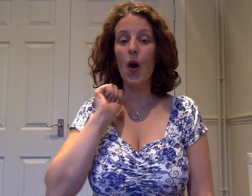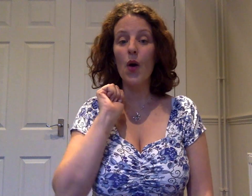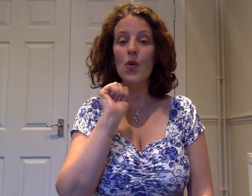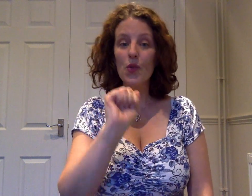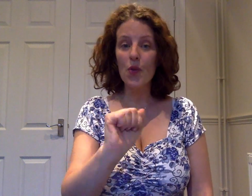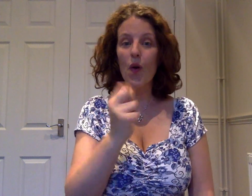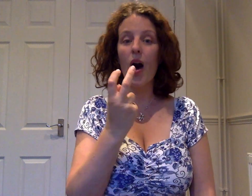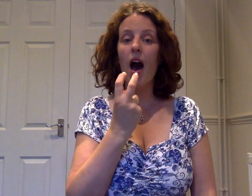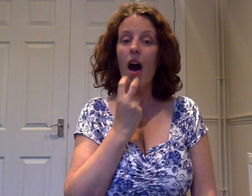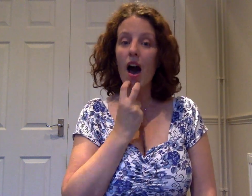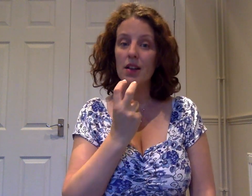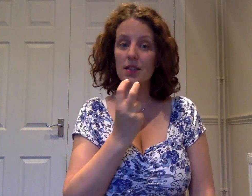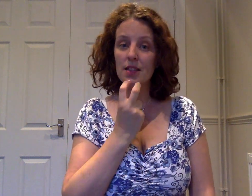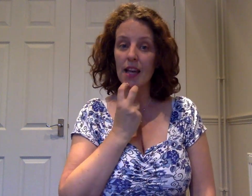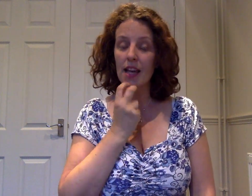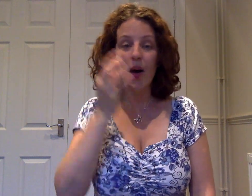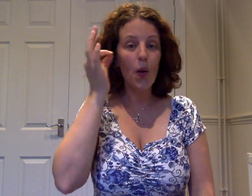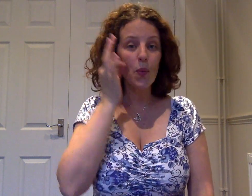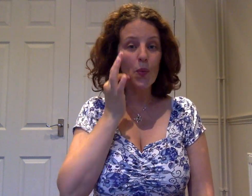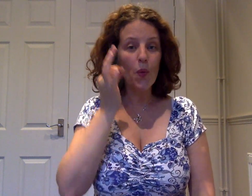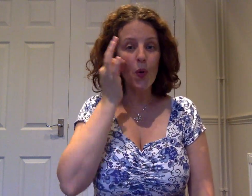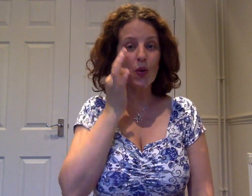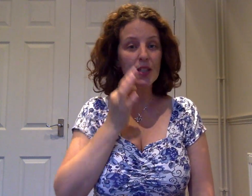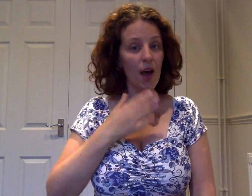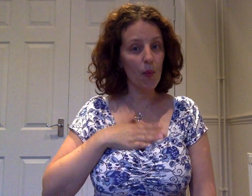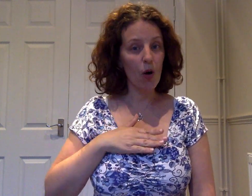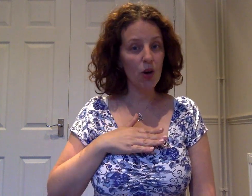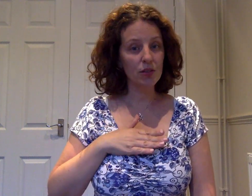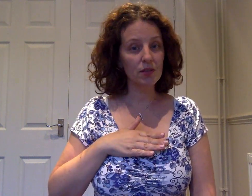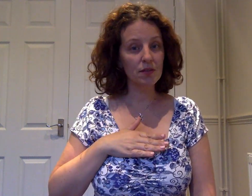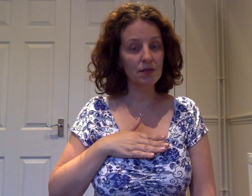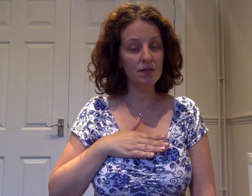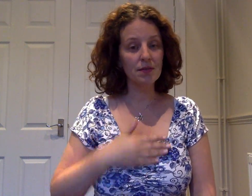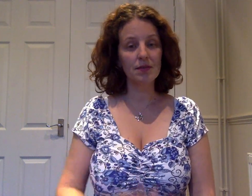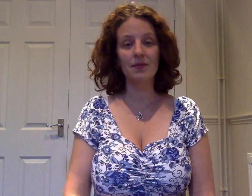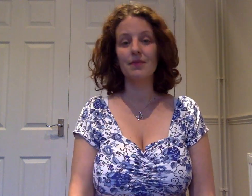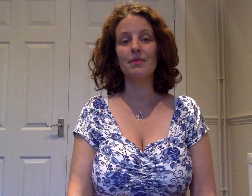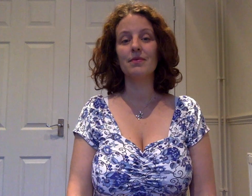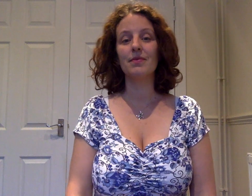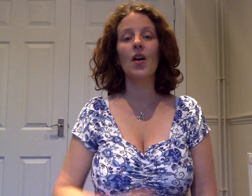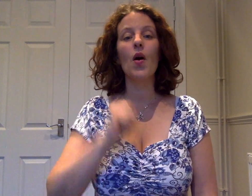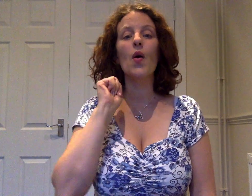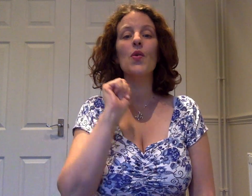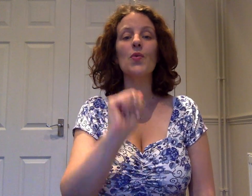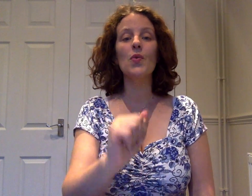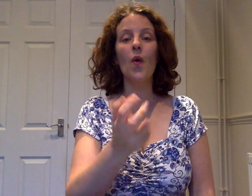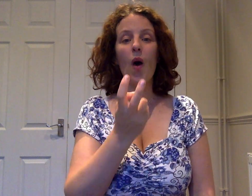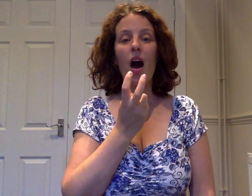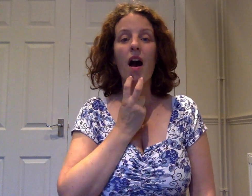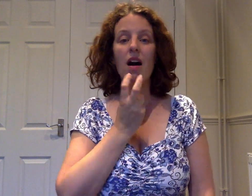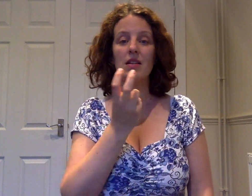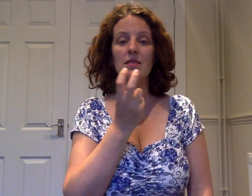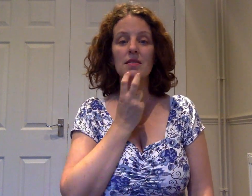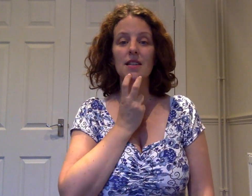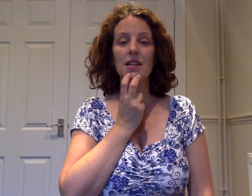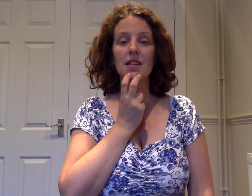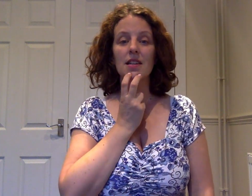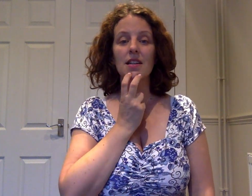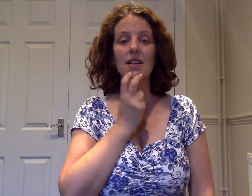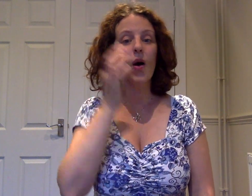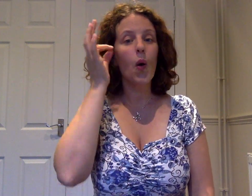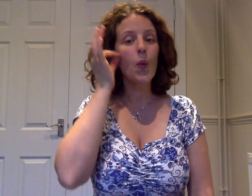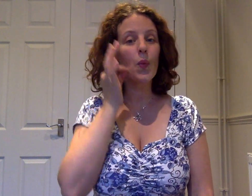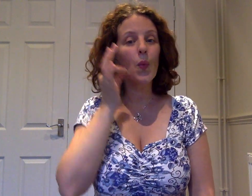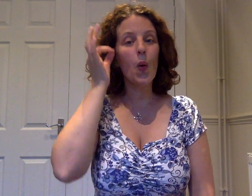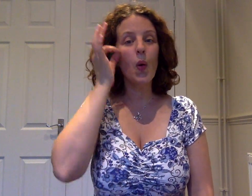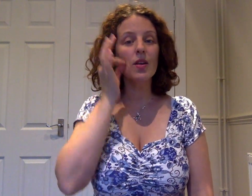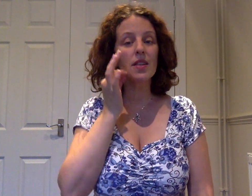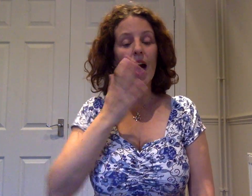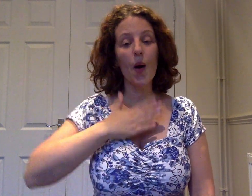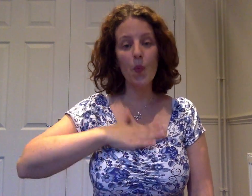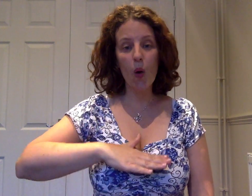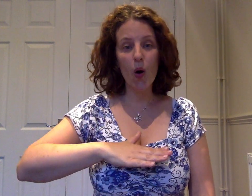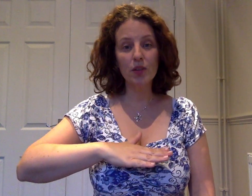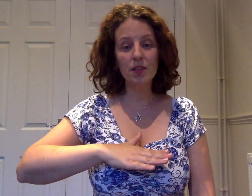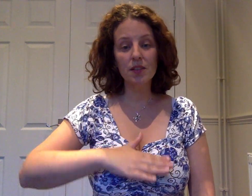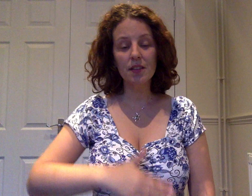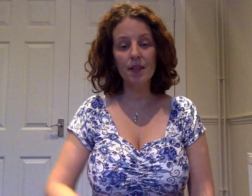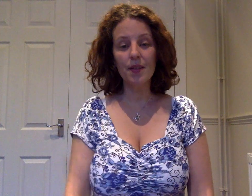Your auntie water want?